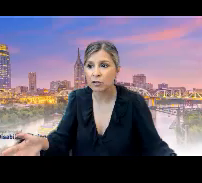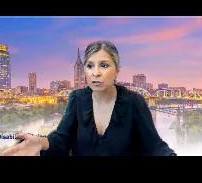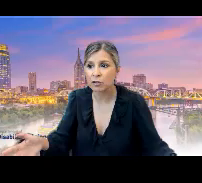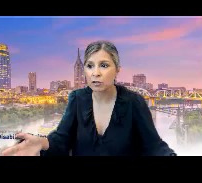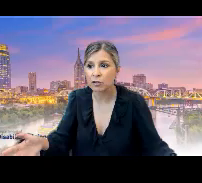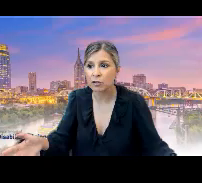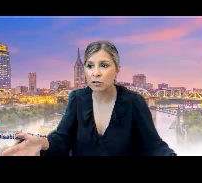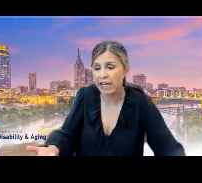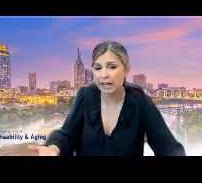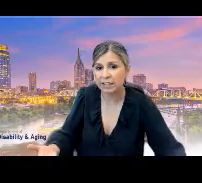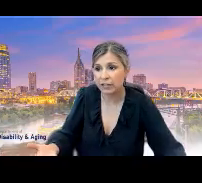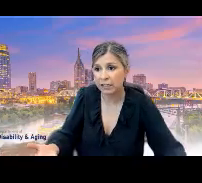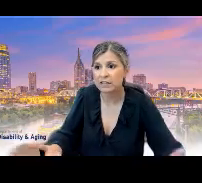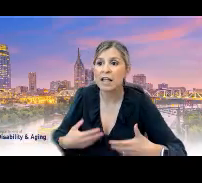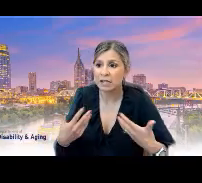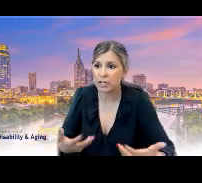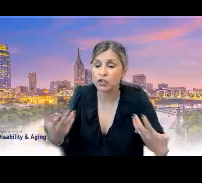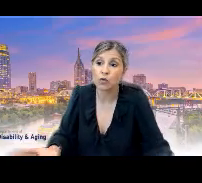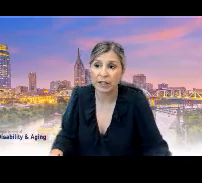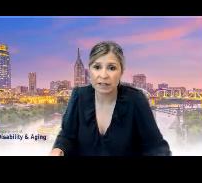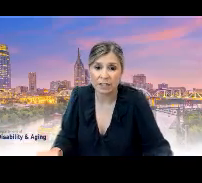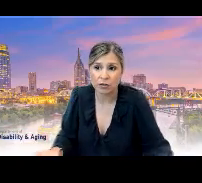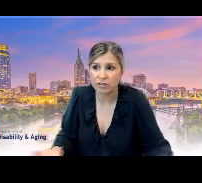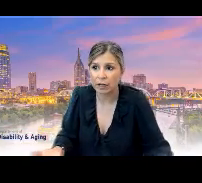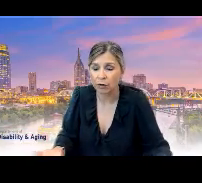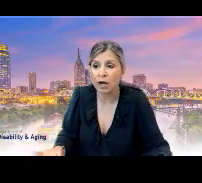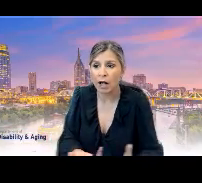so many friends and realized that there were so many activities to do at the Senior Center.